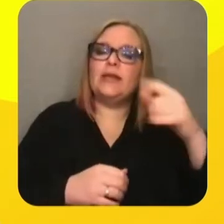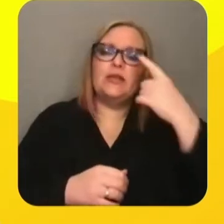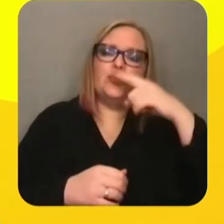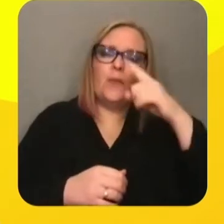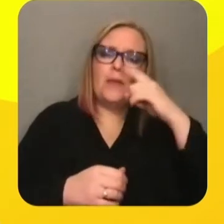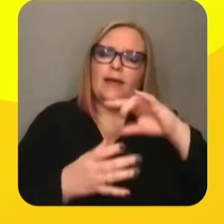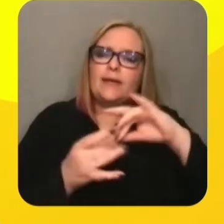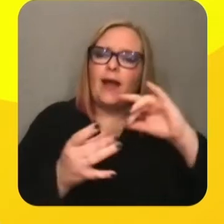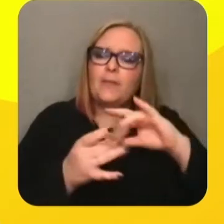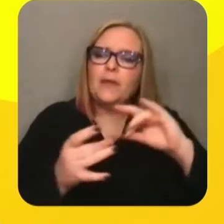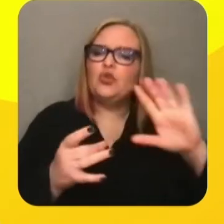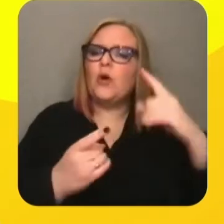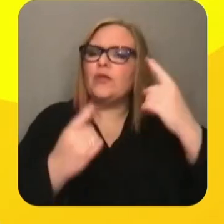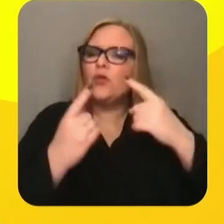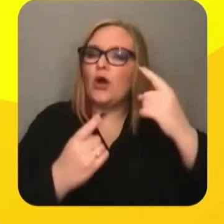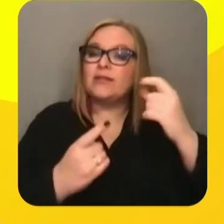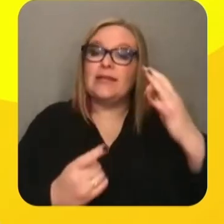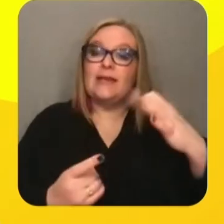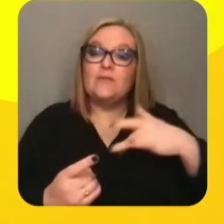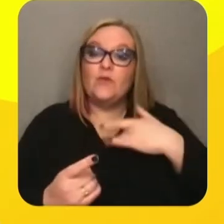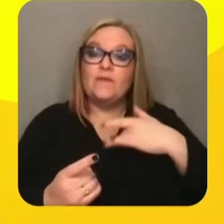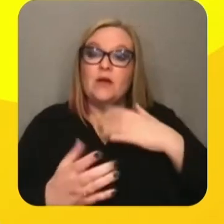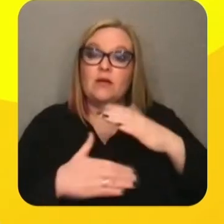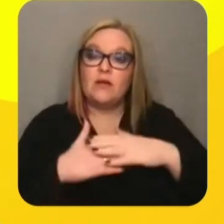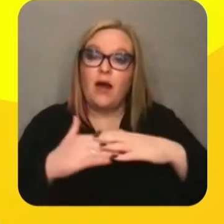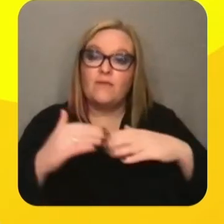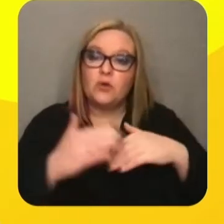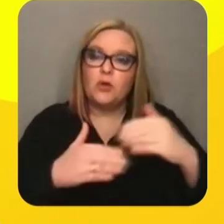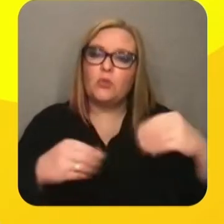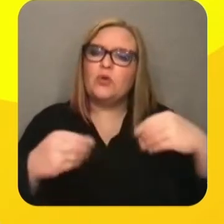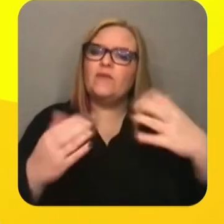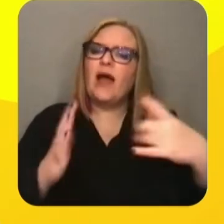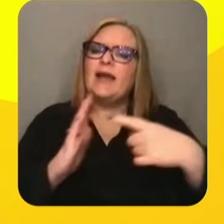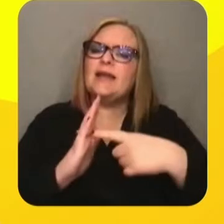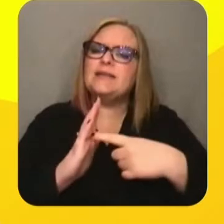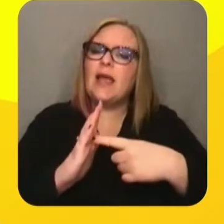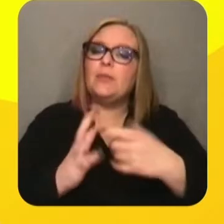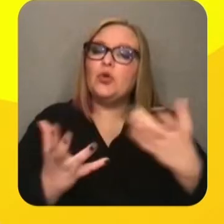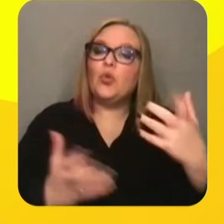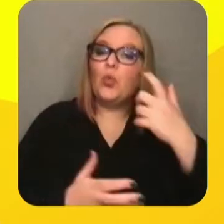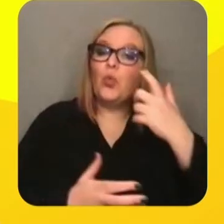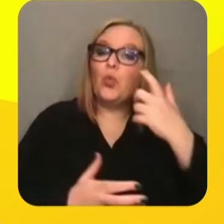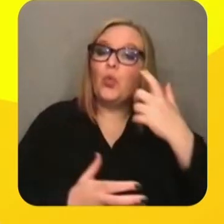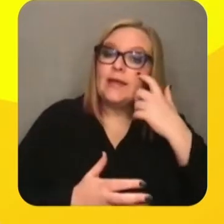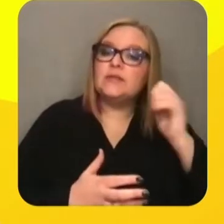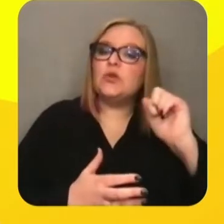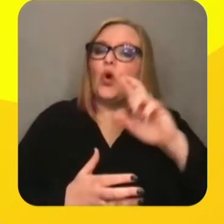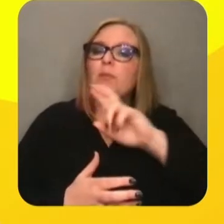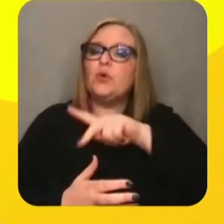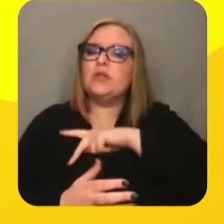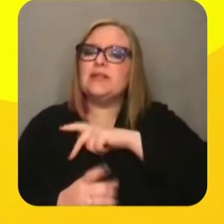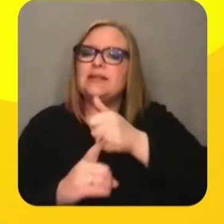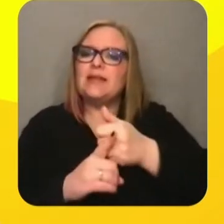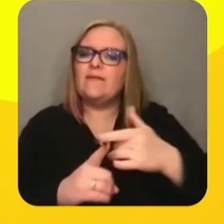And if you're comfortable sharing an example of either what you've witnessed or indeed personally felt that you've been able to be open and fallible